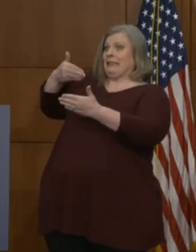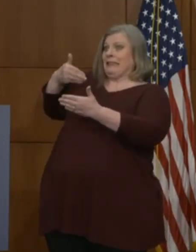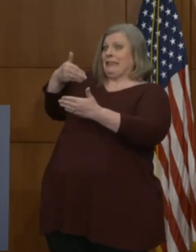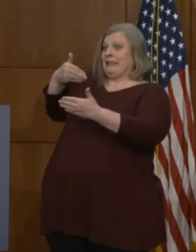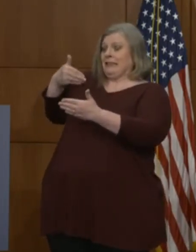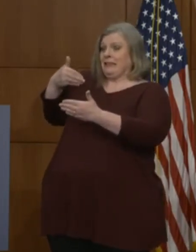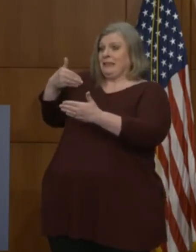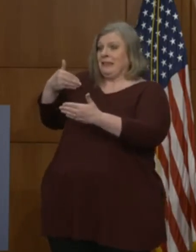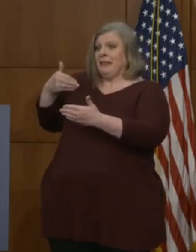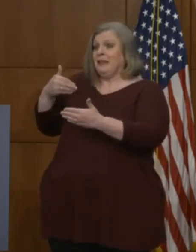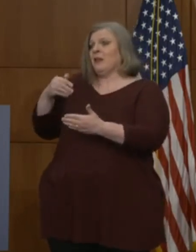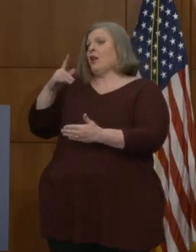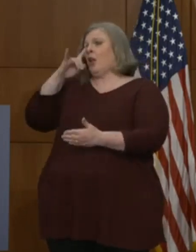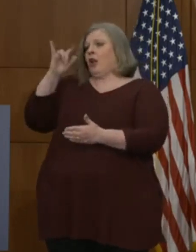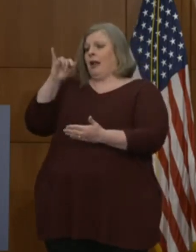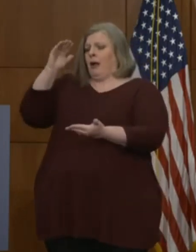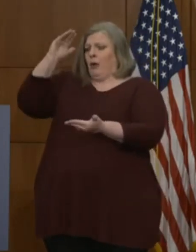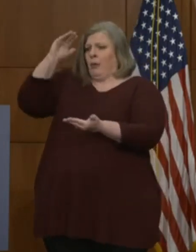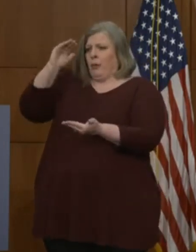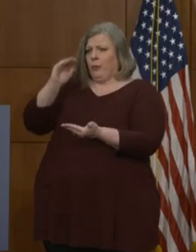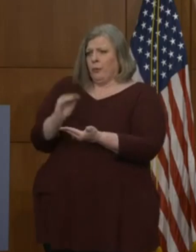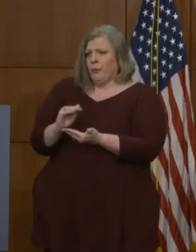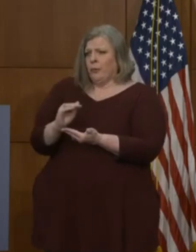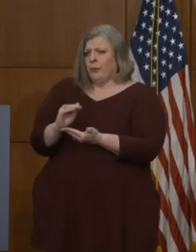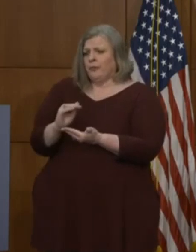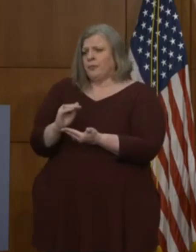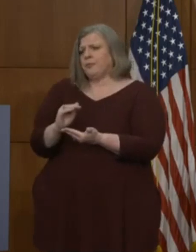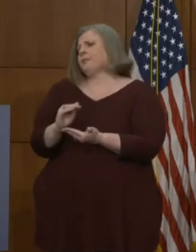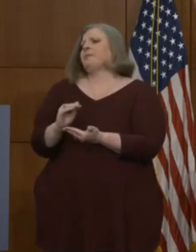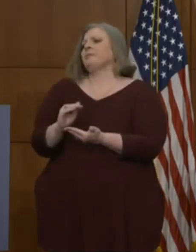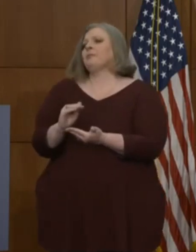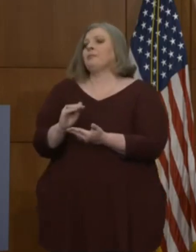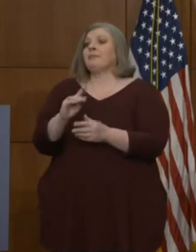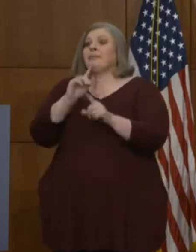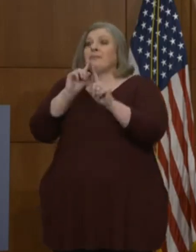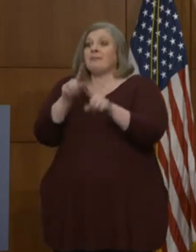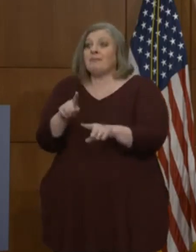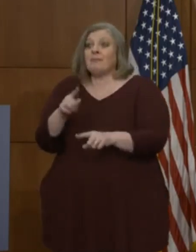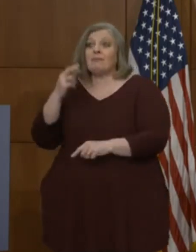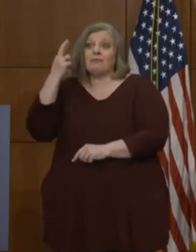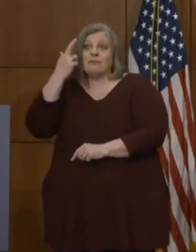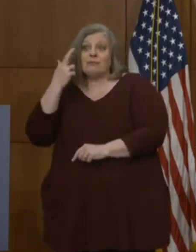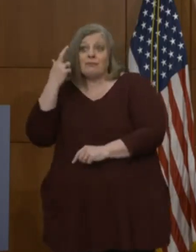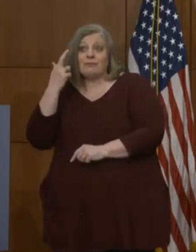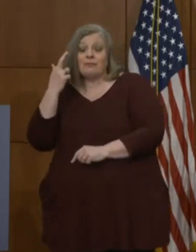THERE SOME DAYS LAST WEEK THEIR THOUSAND OR TWENTY FIVE HUNDRED THOUSAND OR TWENTY FIVE HUNDRED SELL A LITTLE BIT ON THE- SELL A LITTLE BIT ON THE- HIGHER THAN THIS WEEK IN AN- I